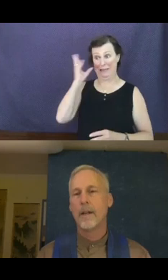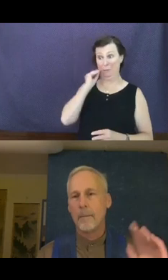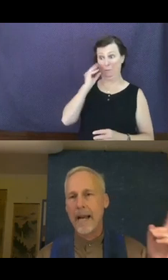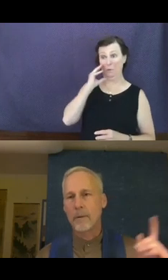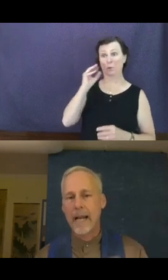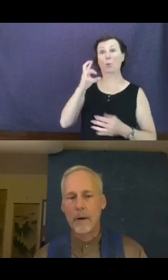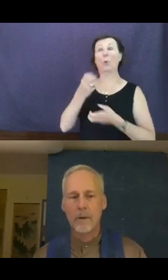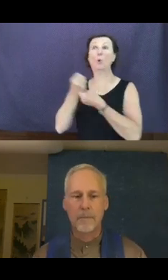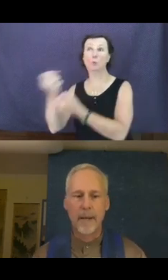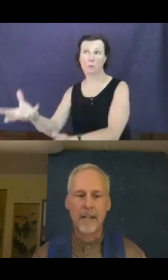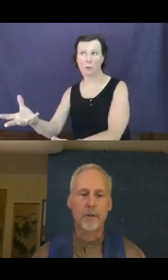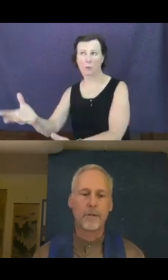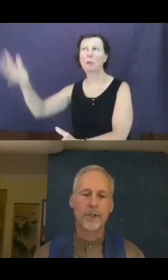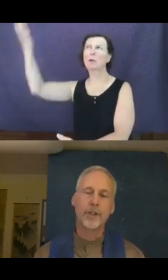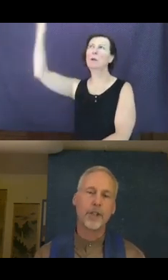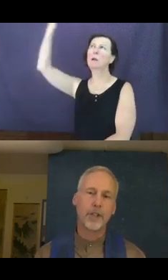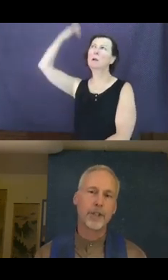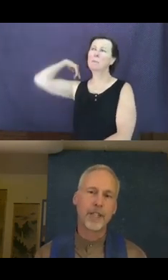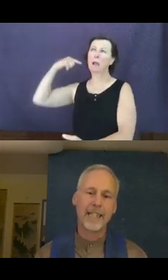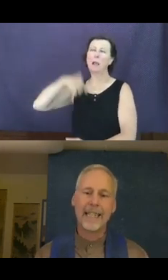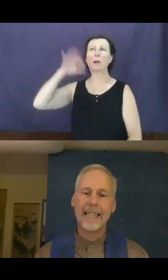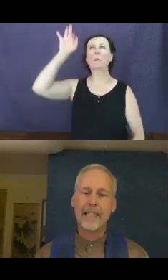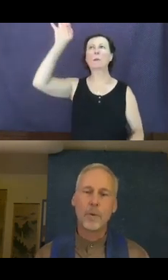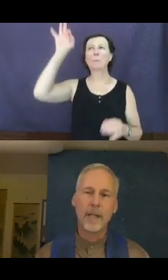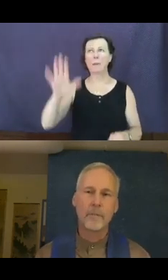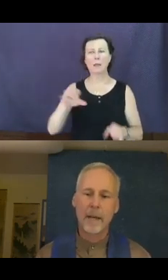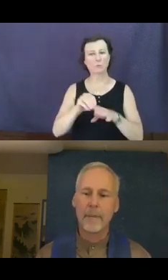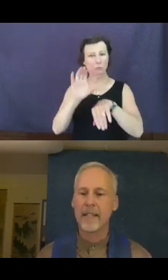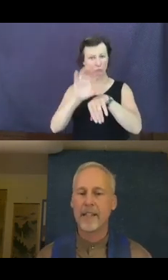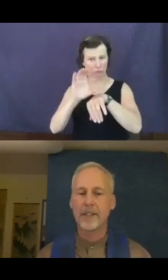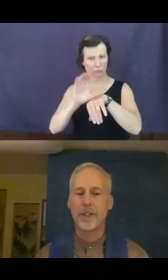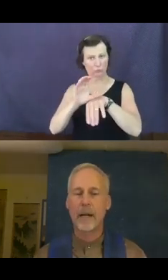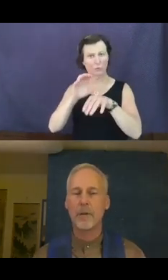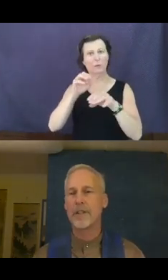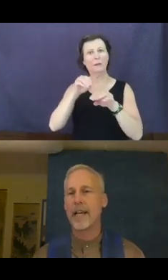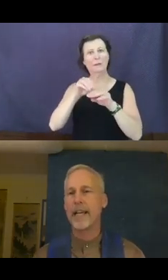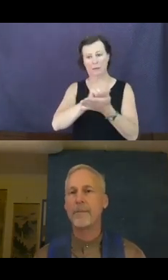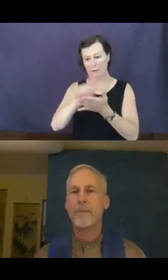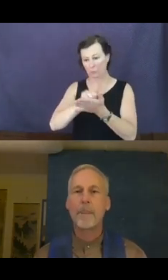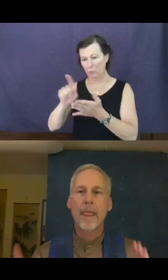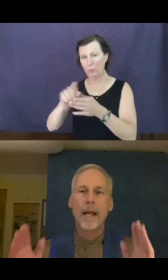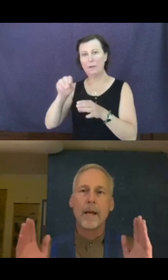Back when I was pastor of a church, each week in my Benediction I would say: